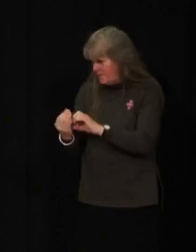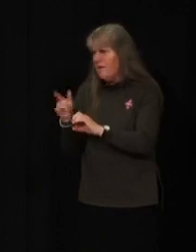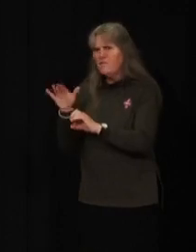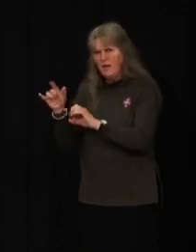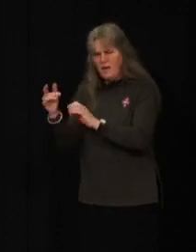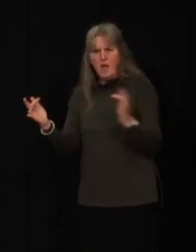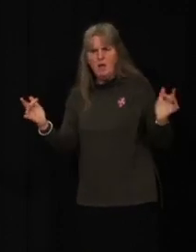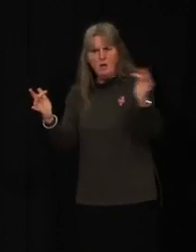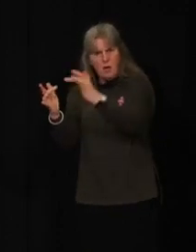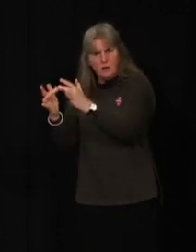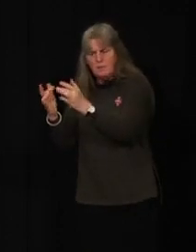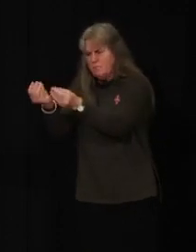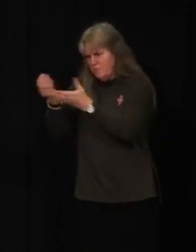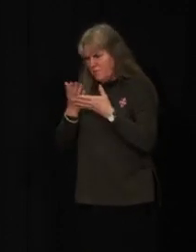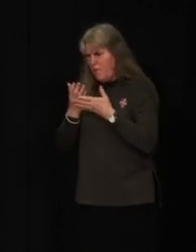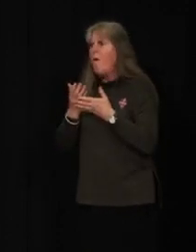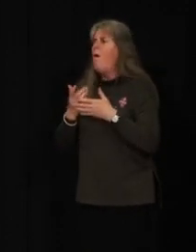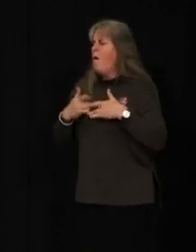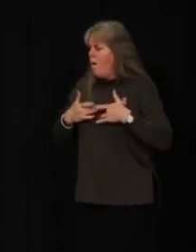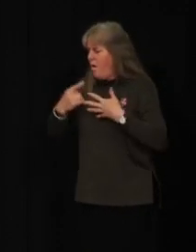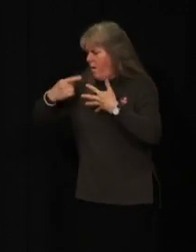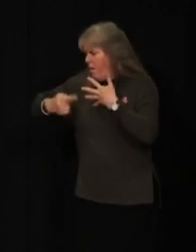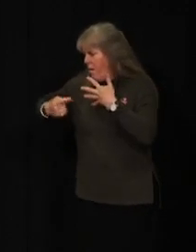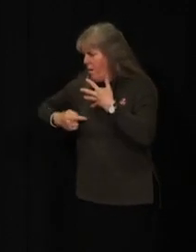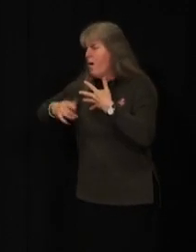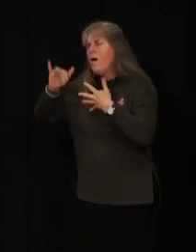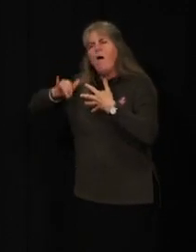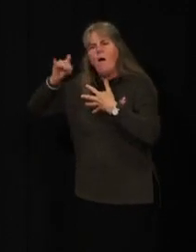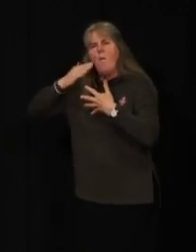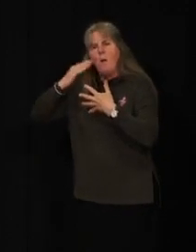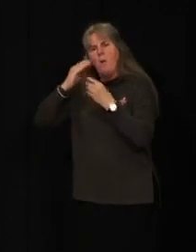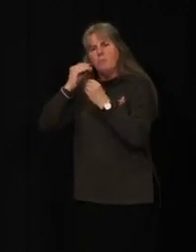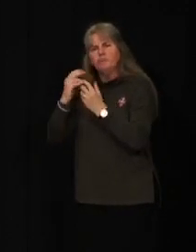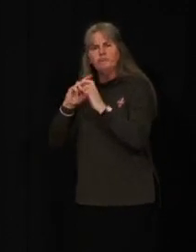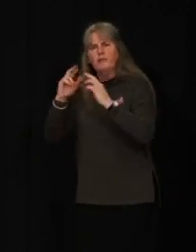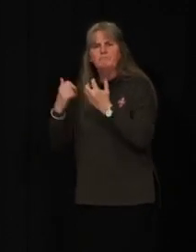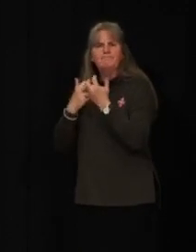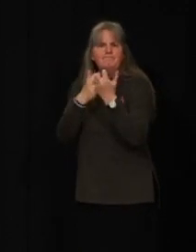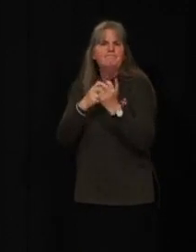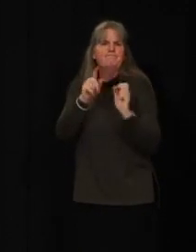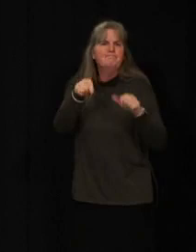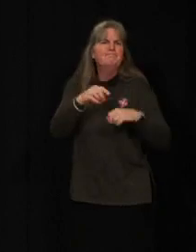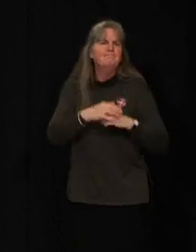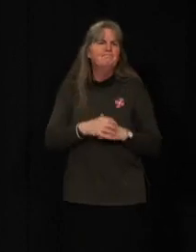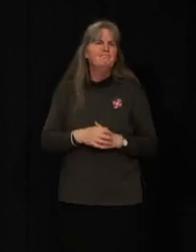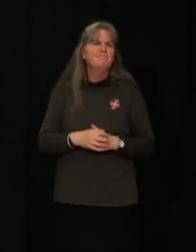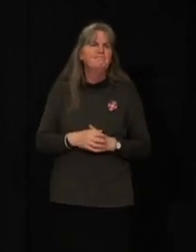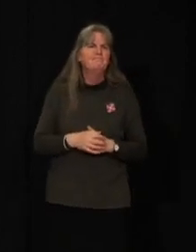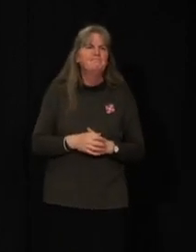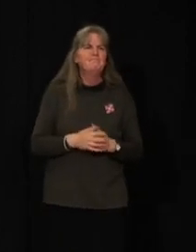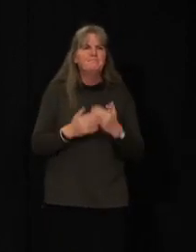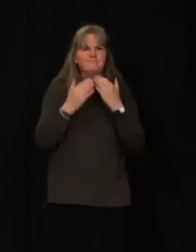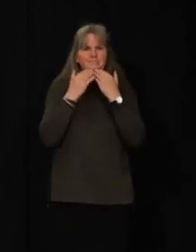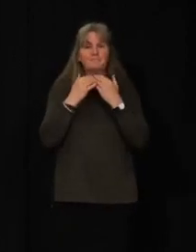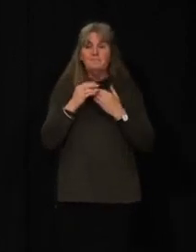work they do to keep us apprised of the costs the businesses are incurring. Thank you.